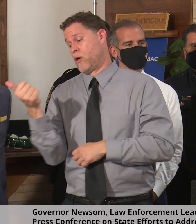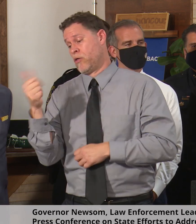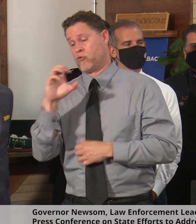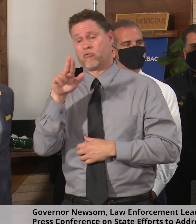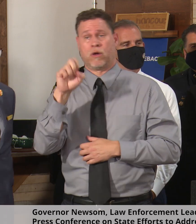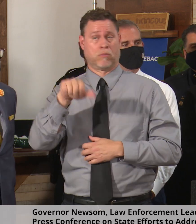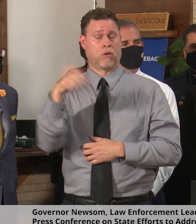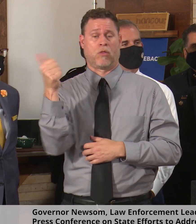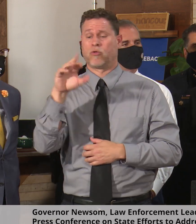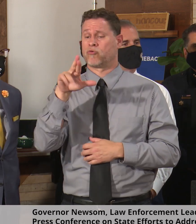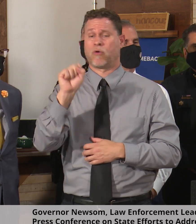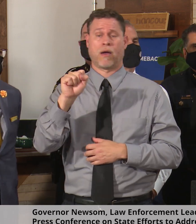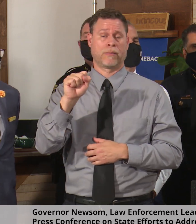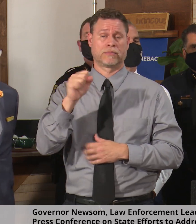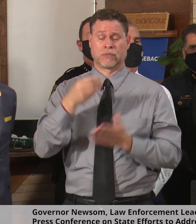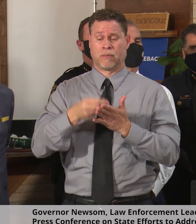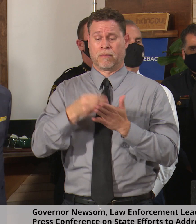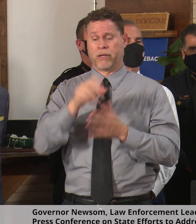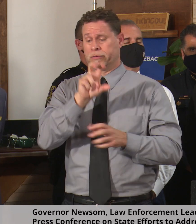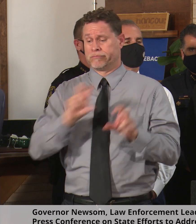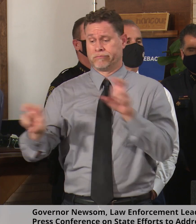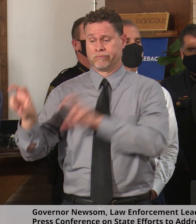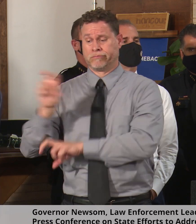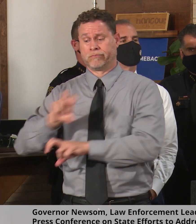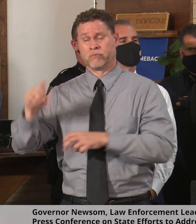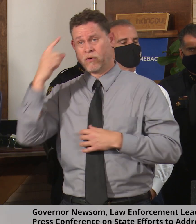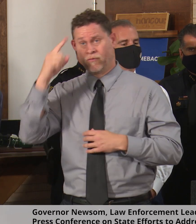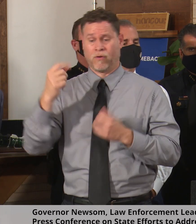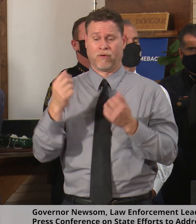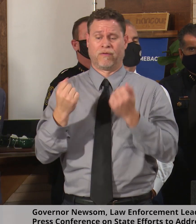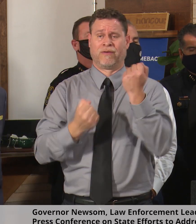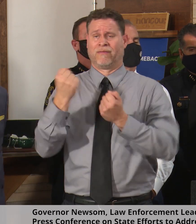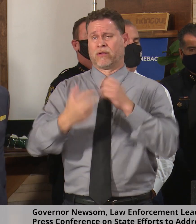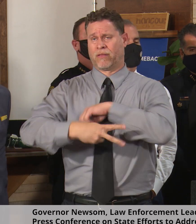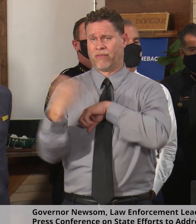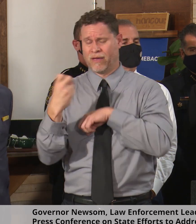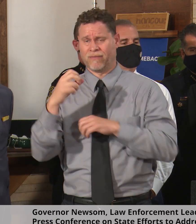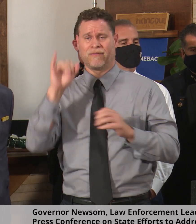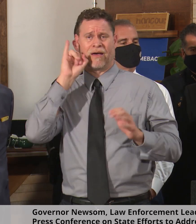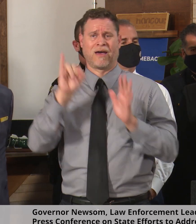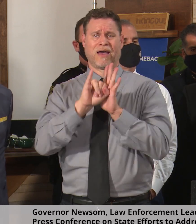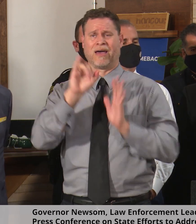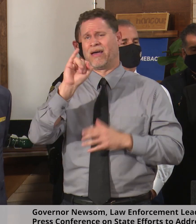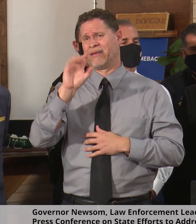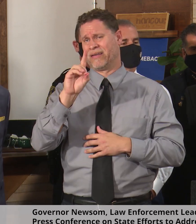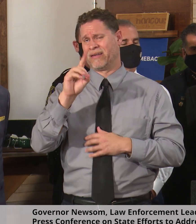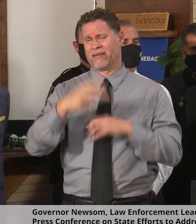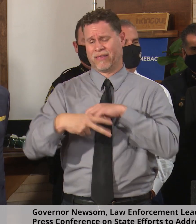other crimes that those monies are used for are vehicle theft, identity theft, human trafficking